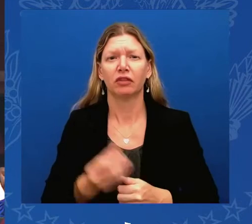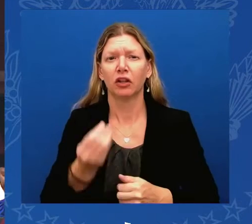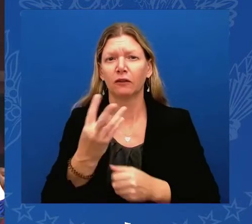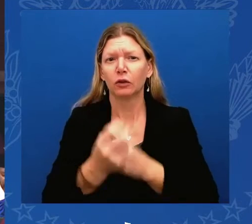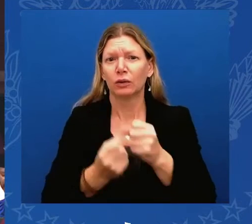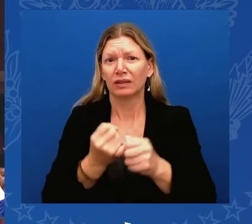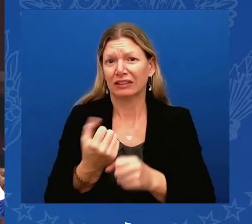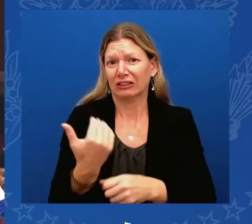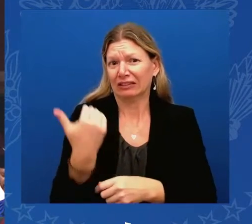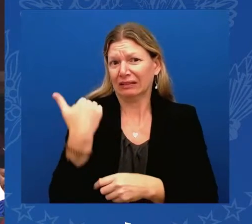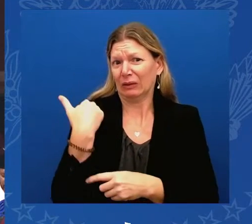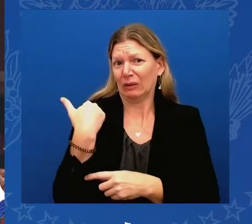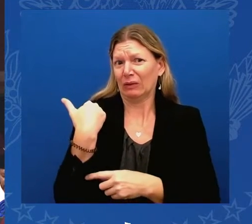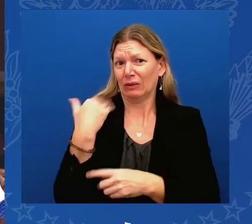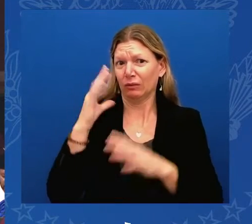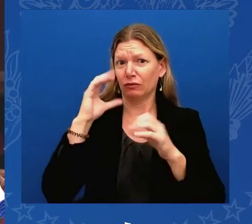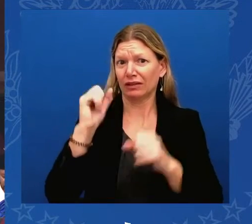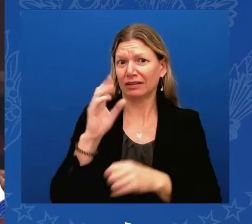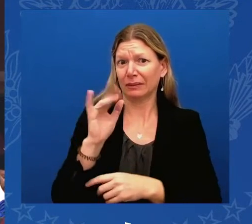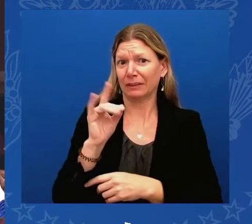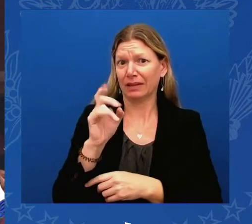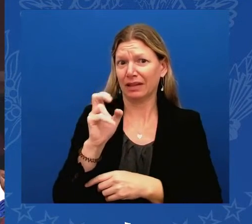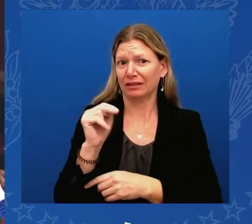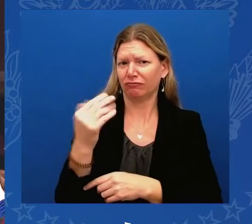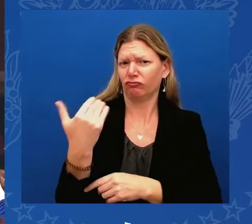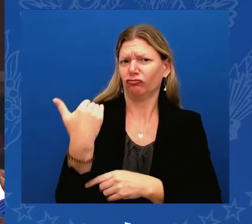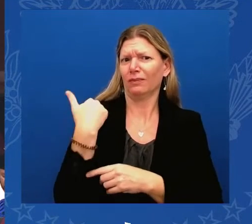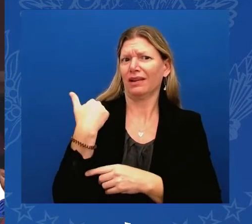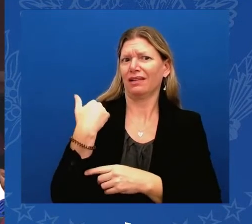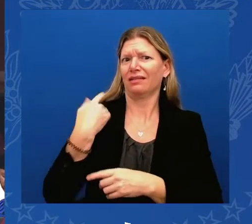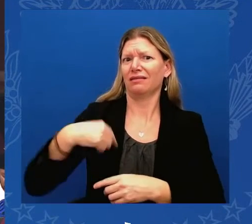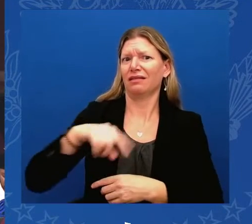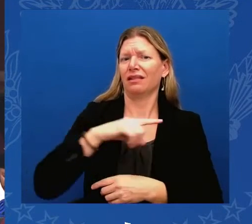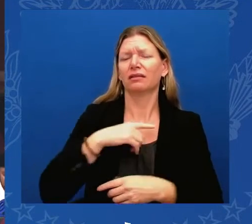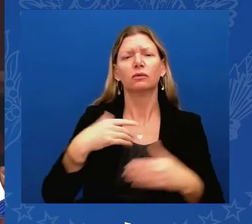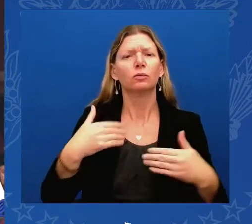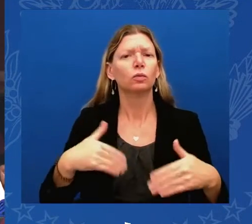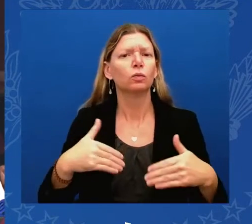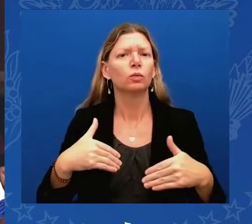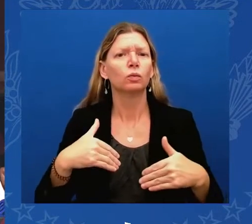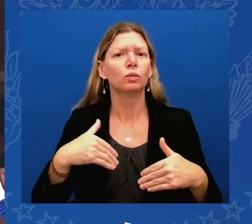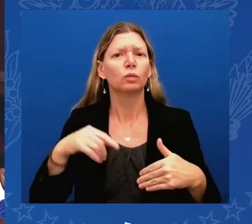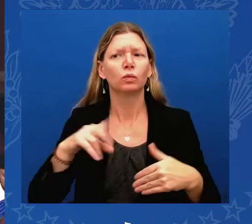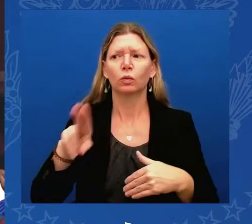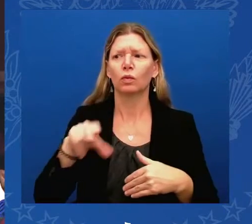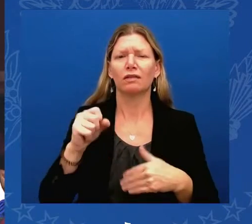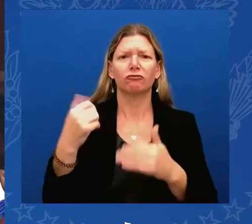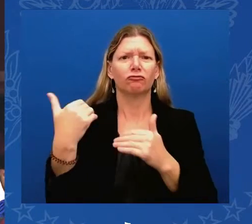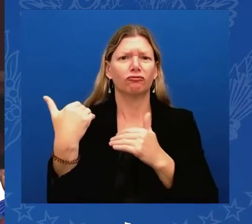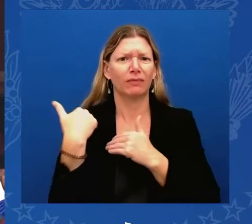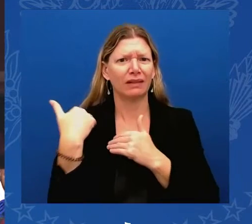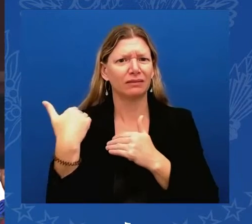of the responsibility of the U.S. as the oldest and largest democracy on Earth.